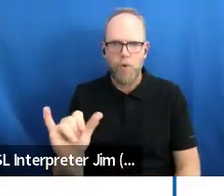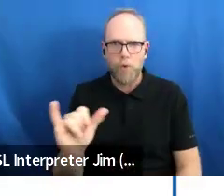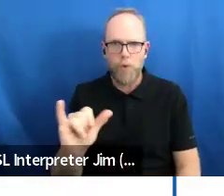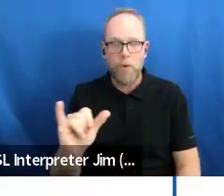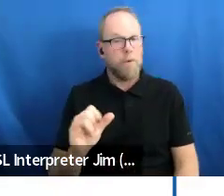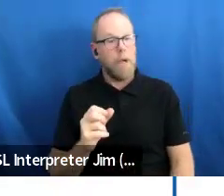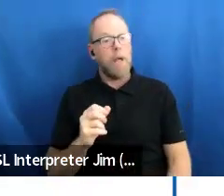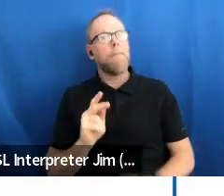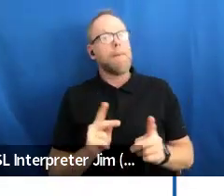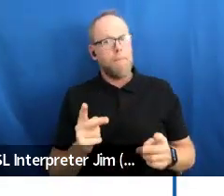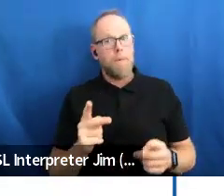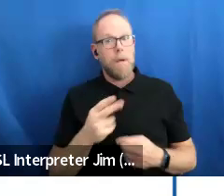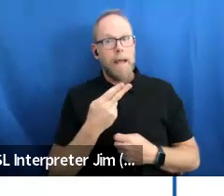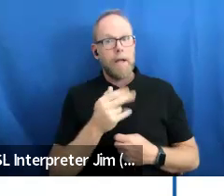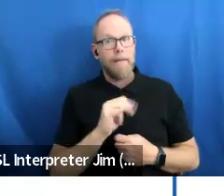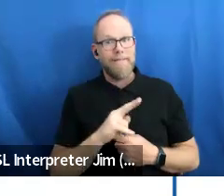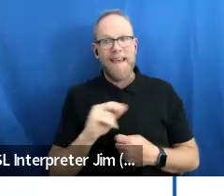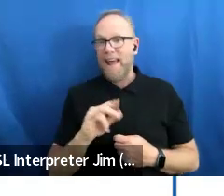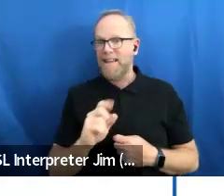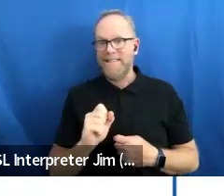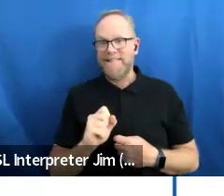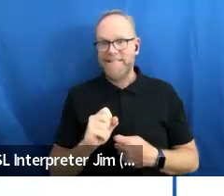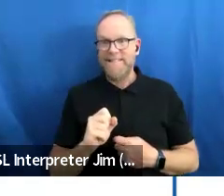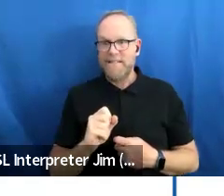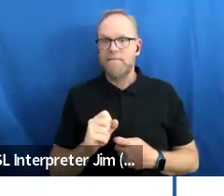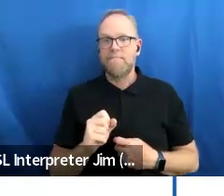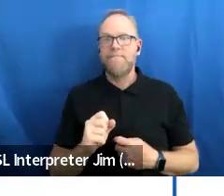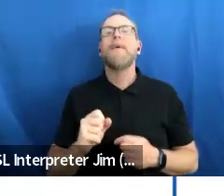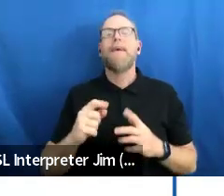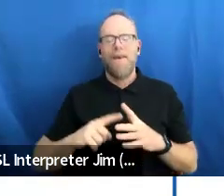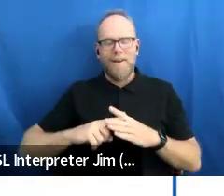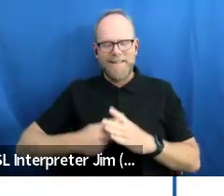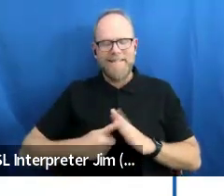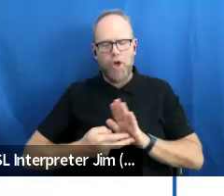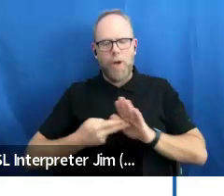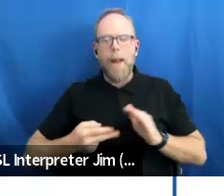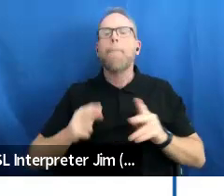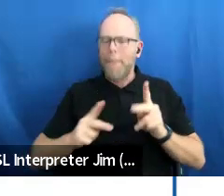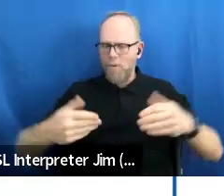and to this day are considered people with disabilities.